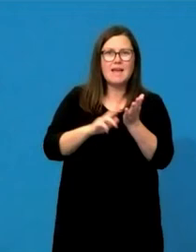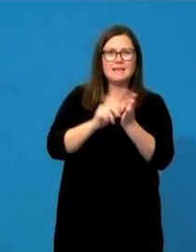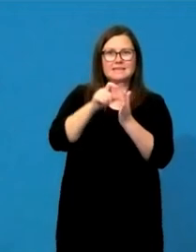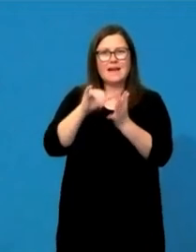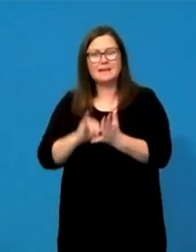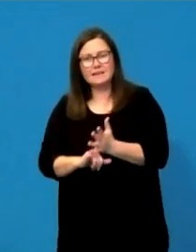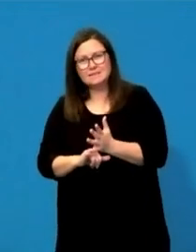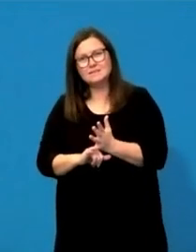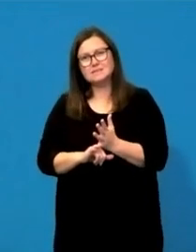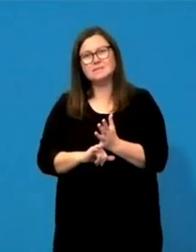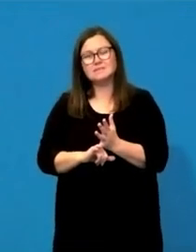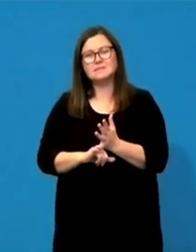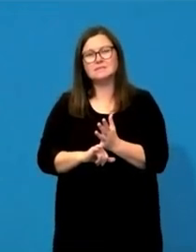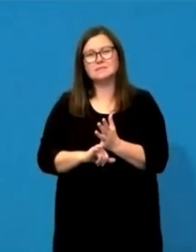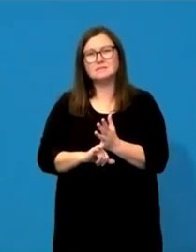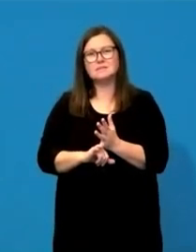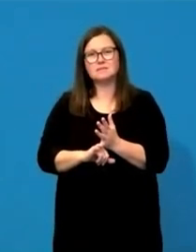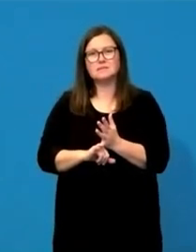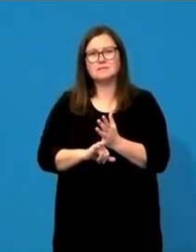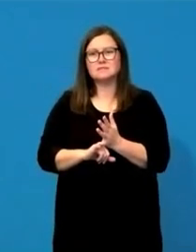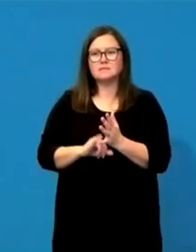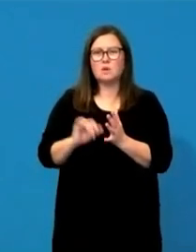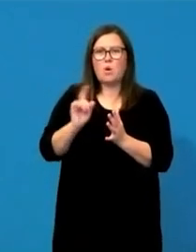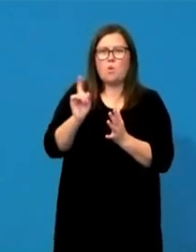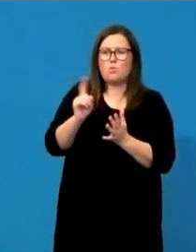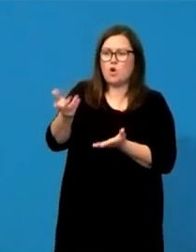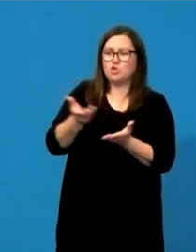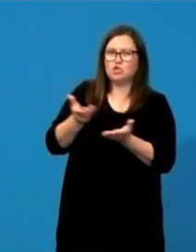And, you know, where services that they can go to or who they can get in contact with